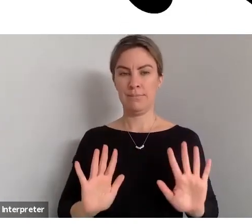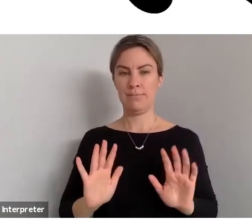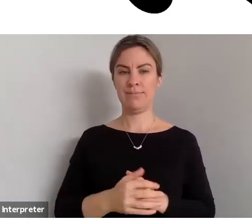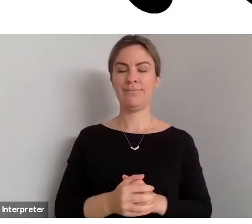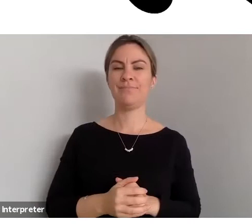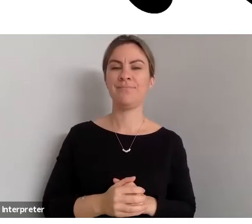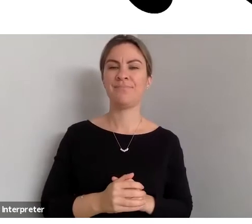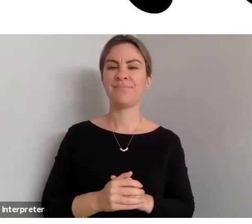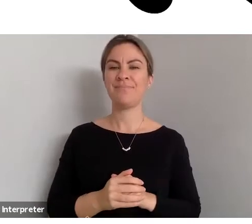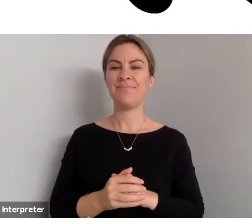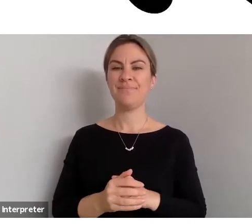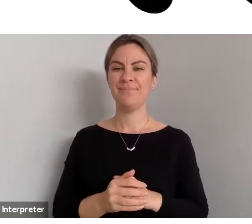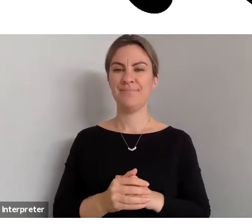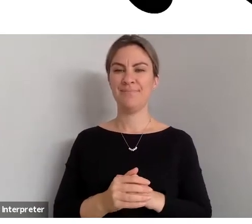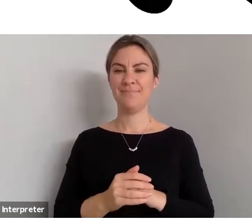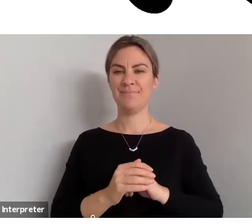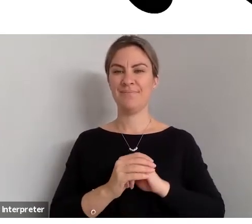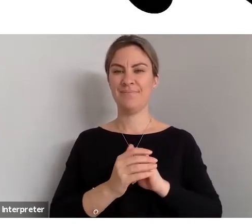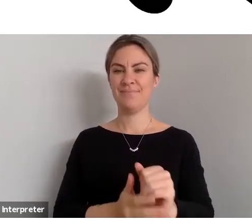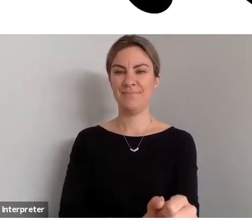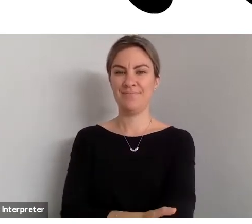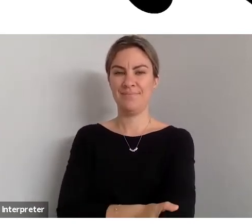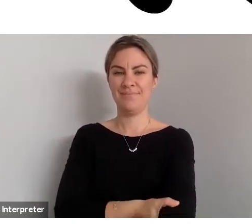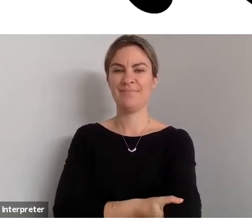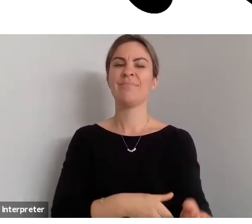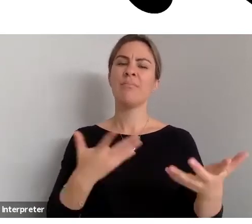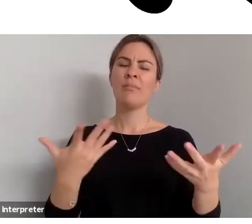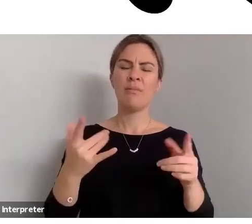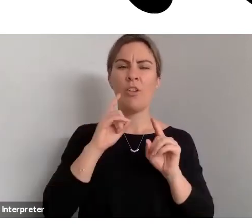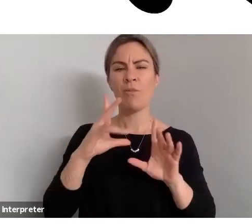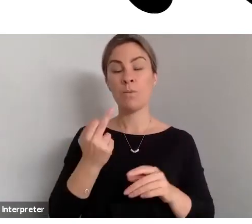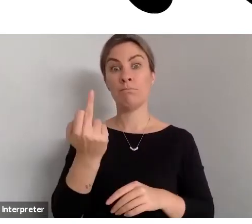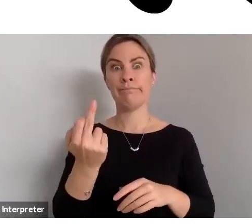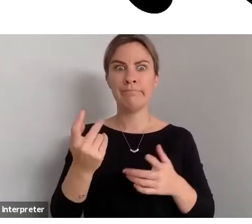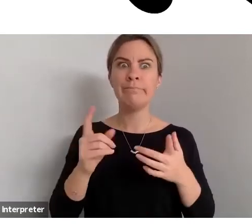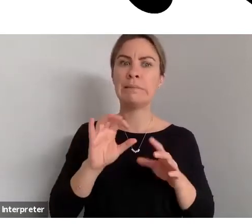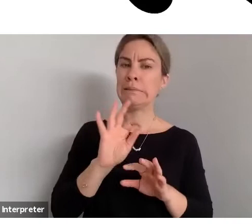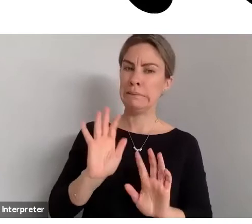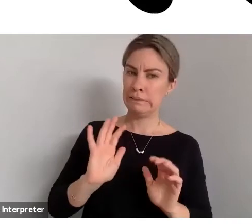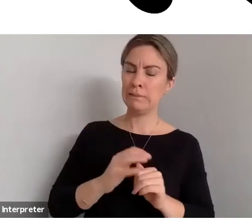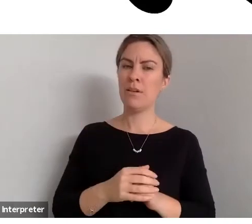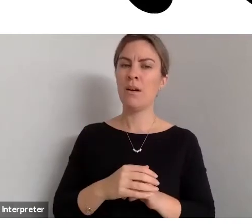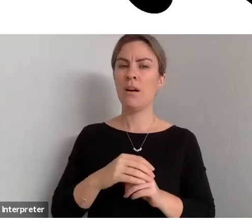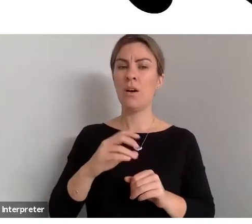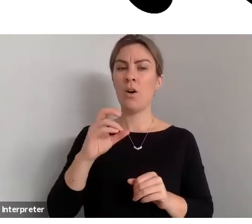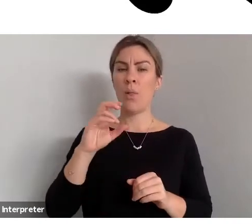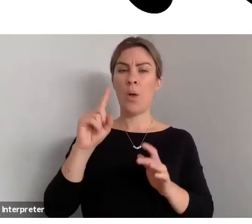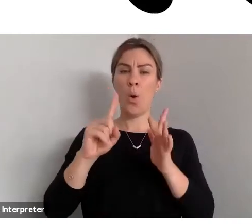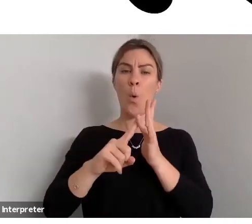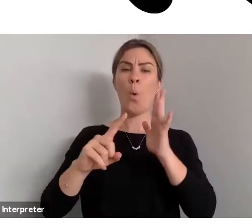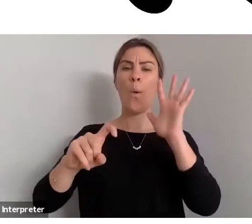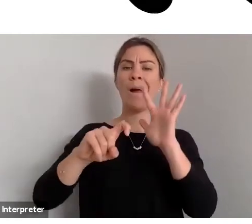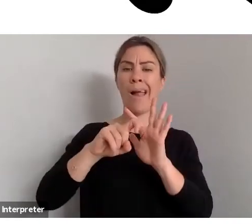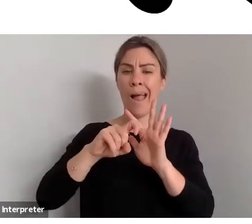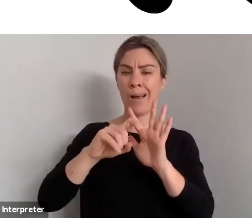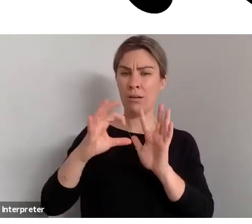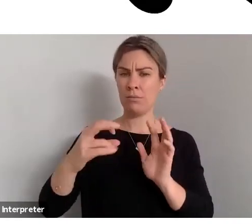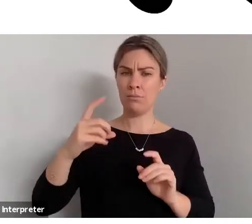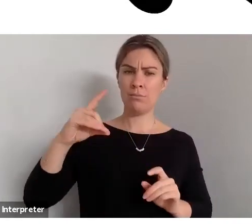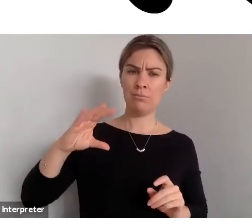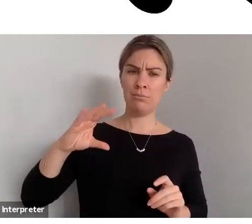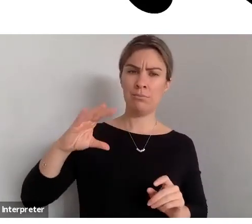And the OK symbol has now become a symbol of white supremacists.